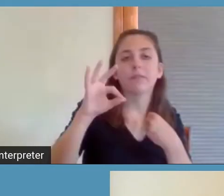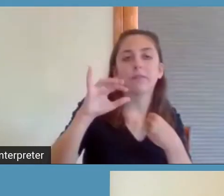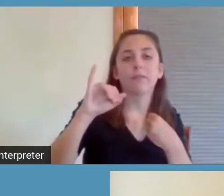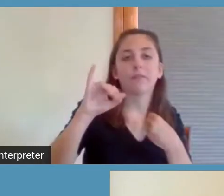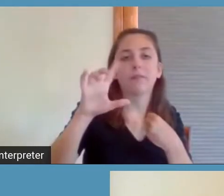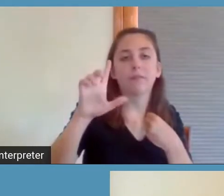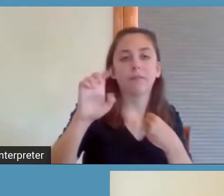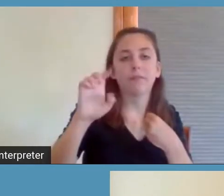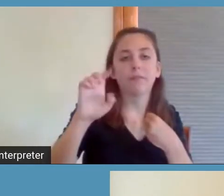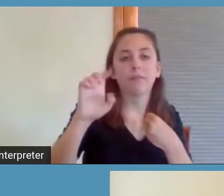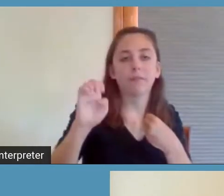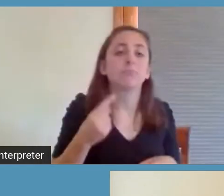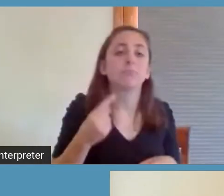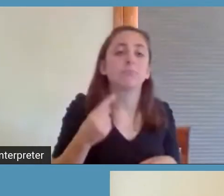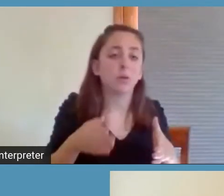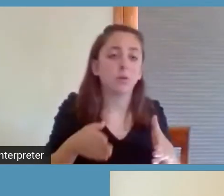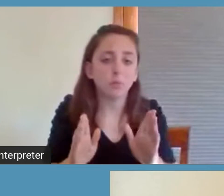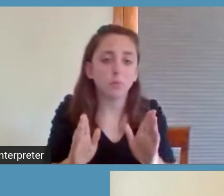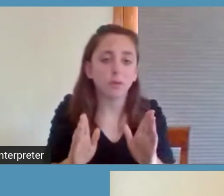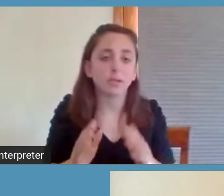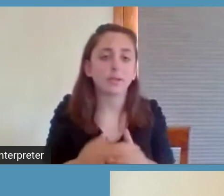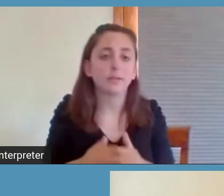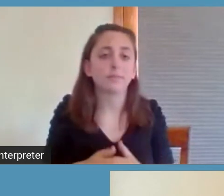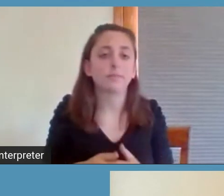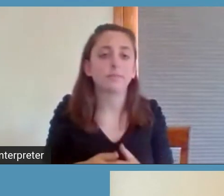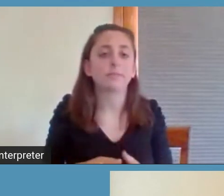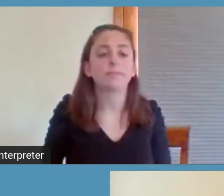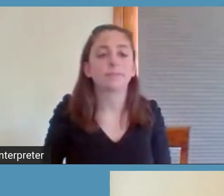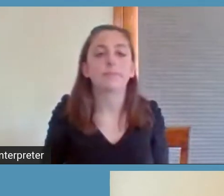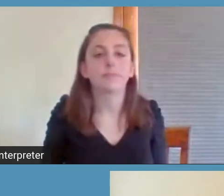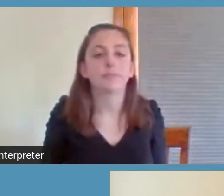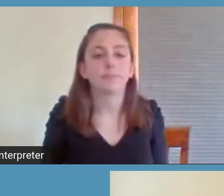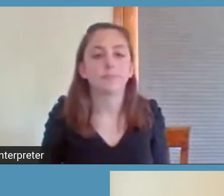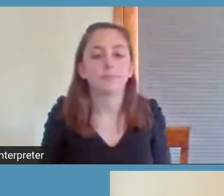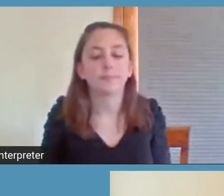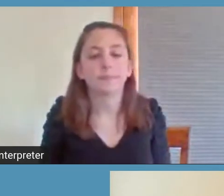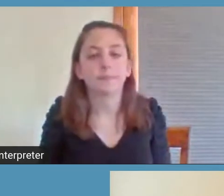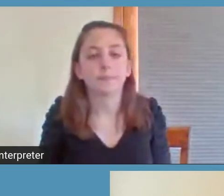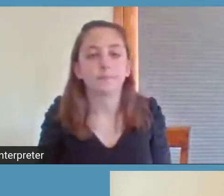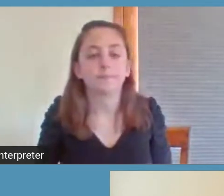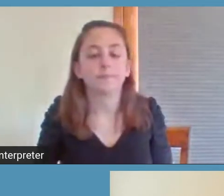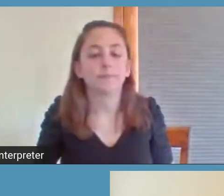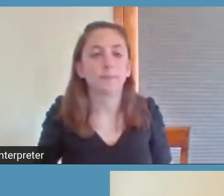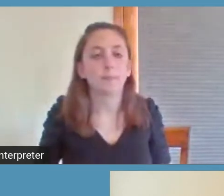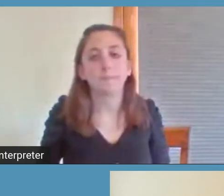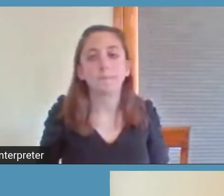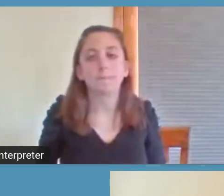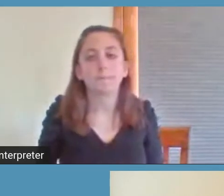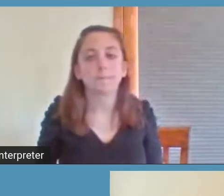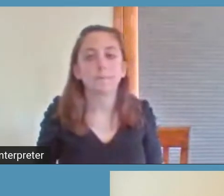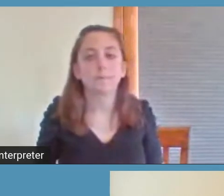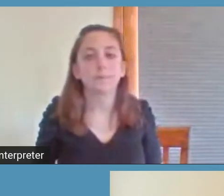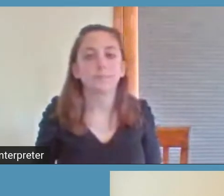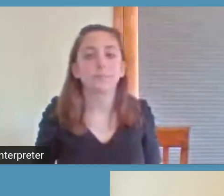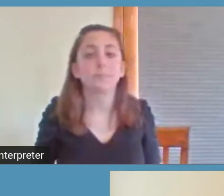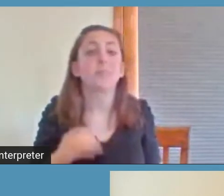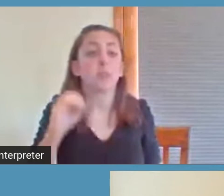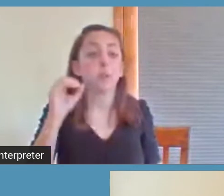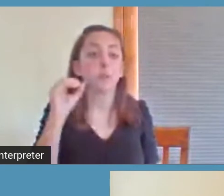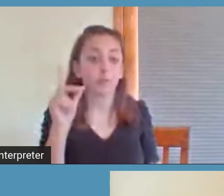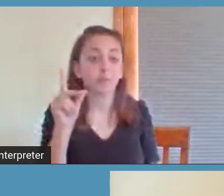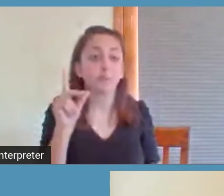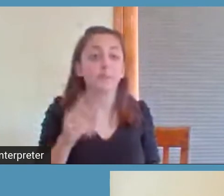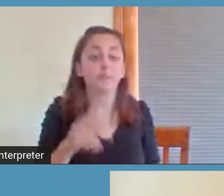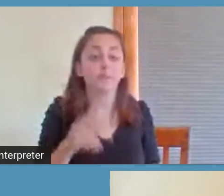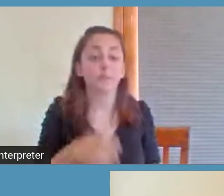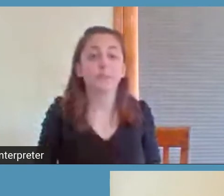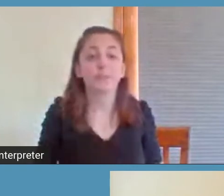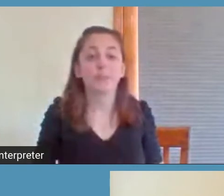is use screen capture software to do that kind of walkthrough okay super um let me see here